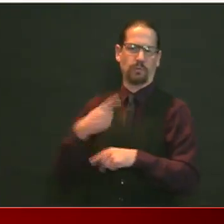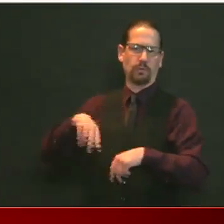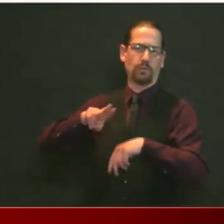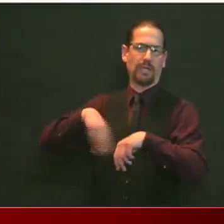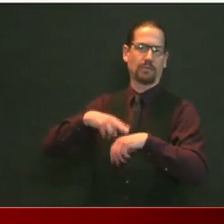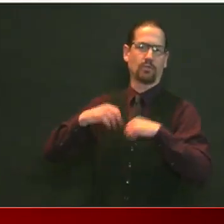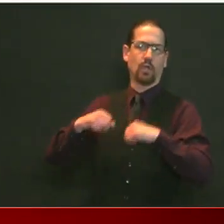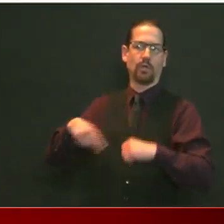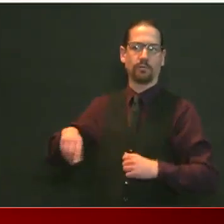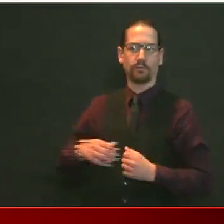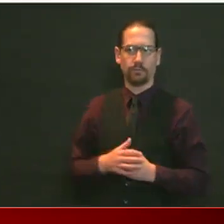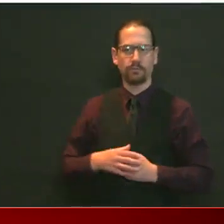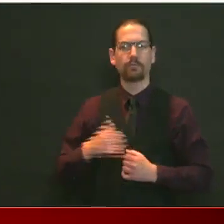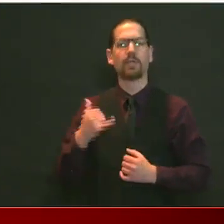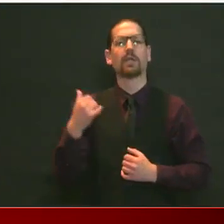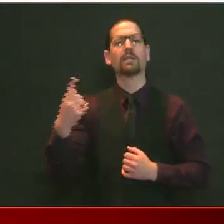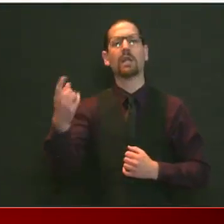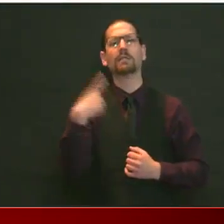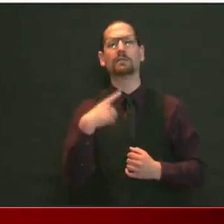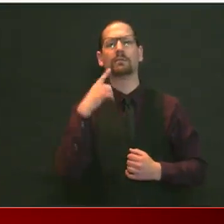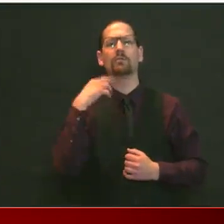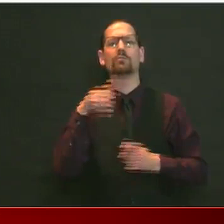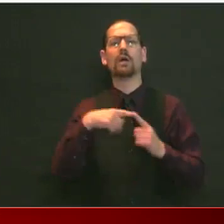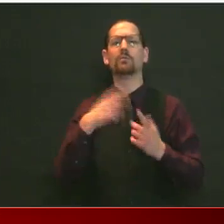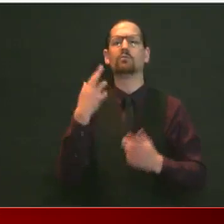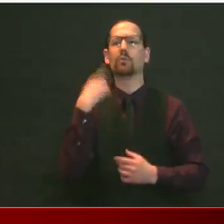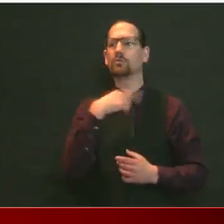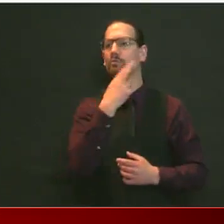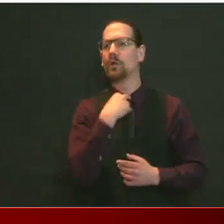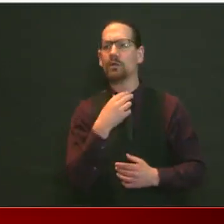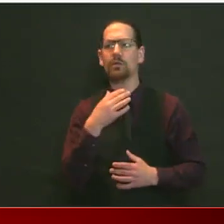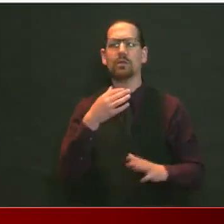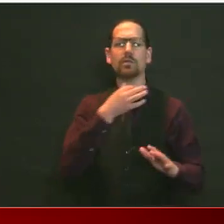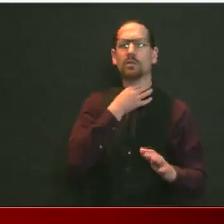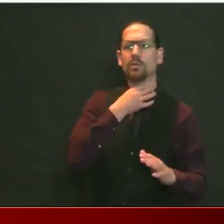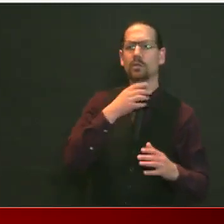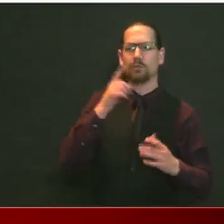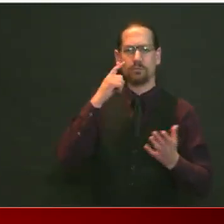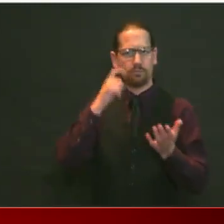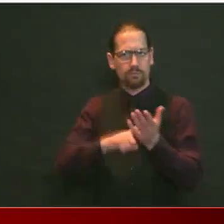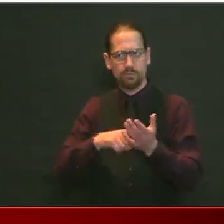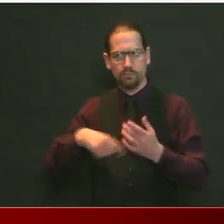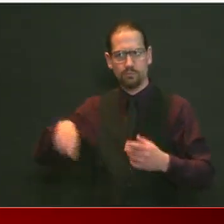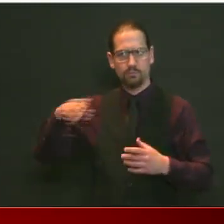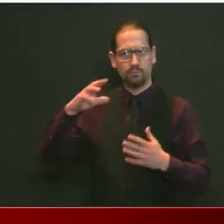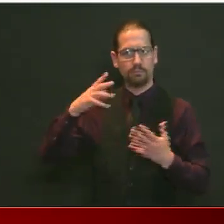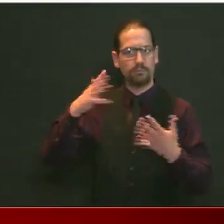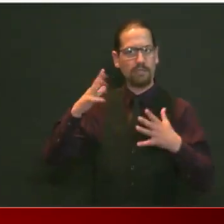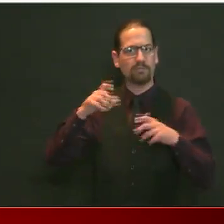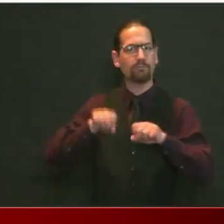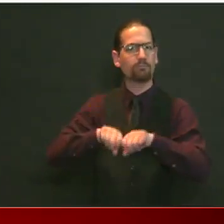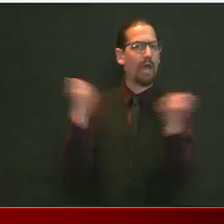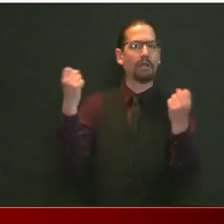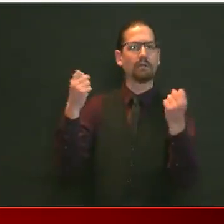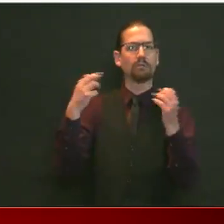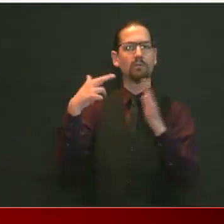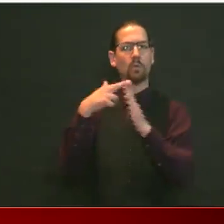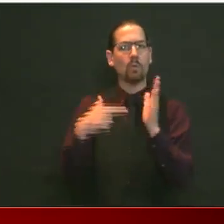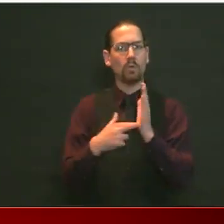NURSING HOMES, THAT THEY ARE HEAVILY DEPLOYED. DO YOU HAVE ANY REPORTS OF RESTAURANTS VIOLATING